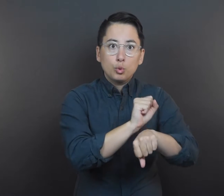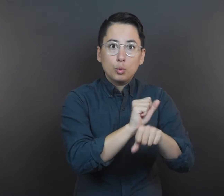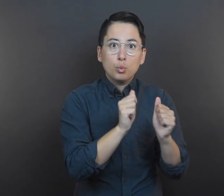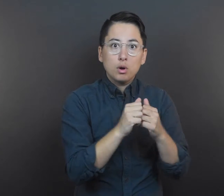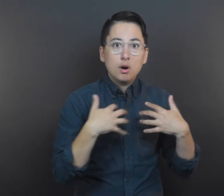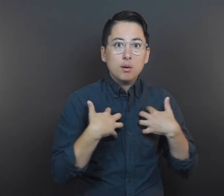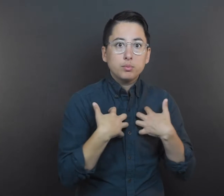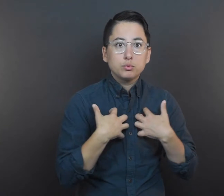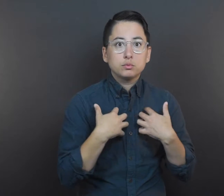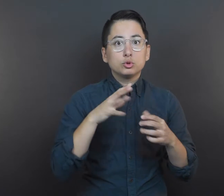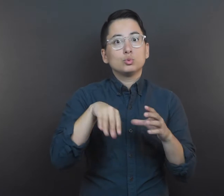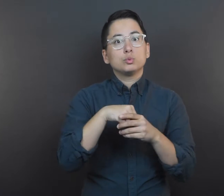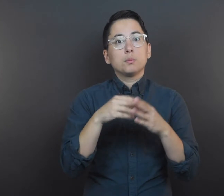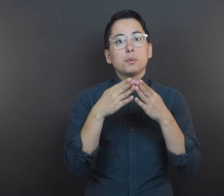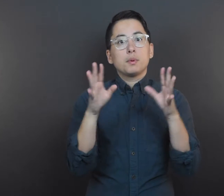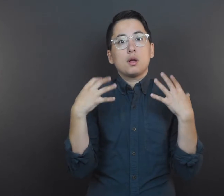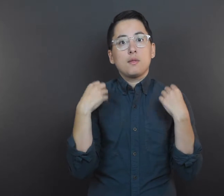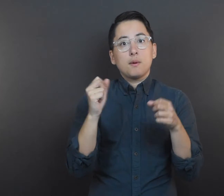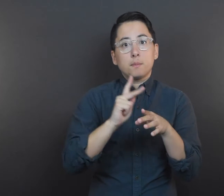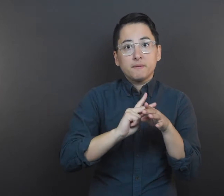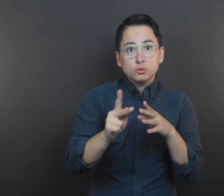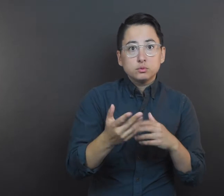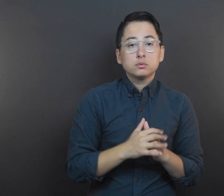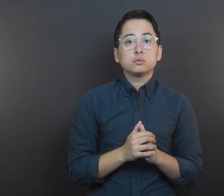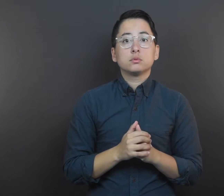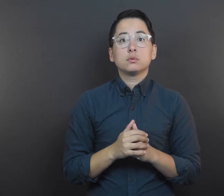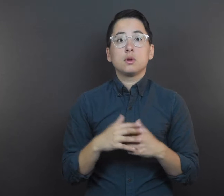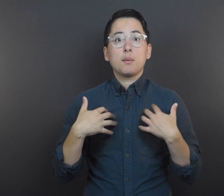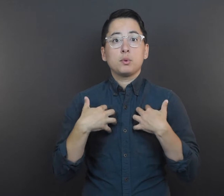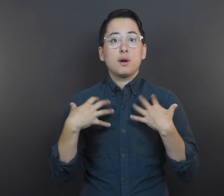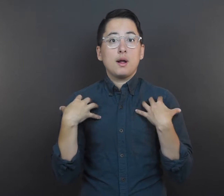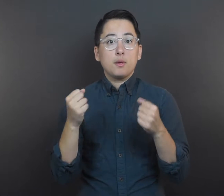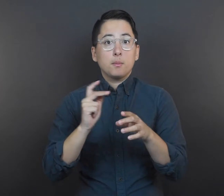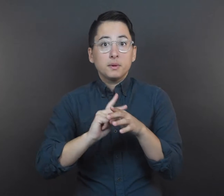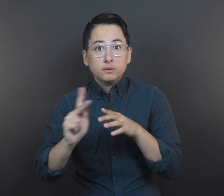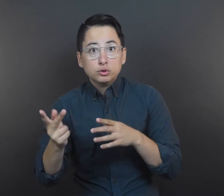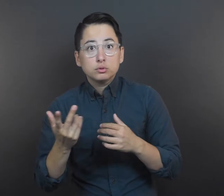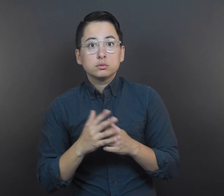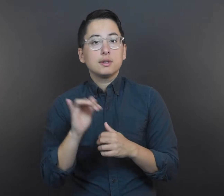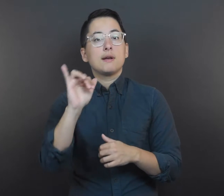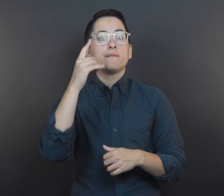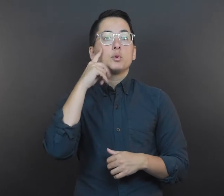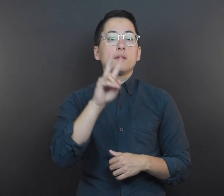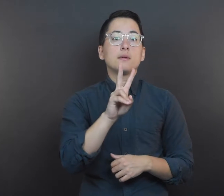health guidance for those who may come in contact with animals, including public health